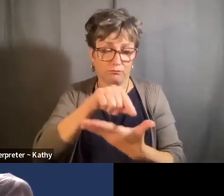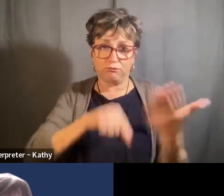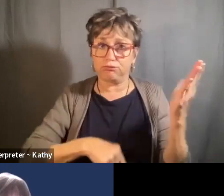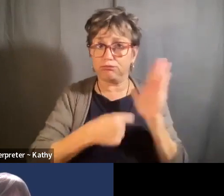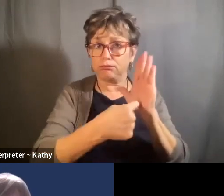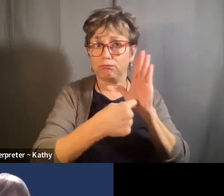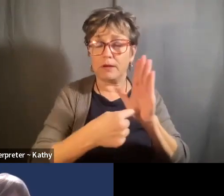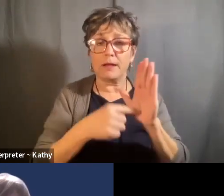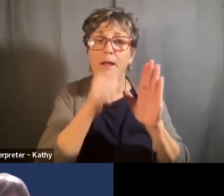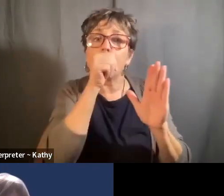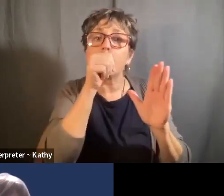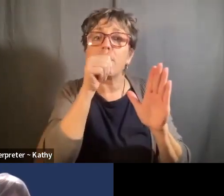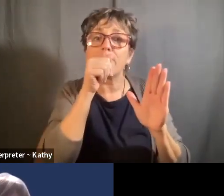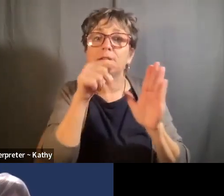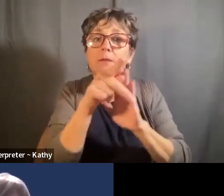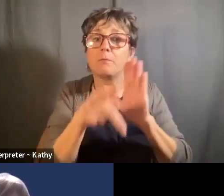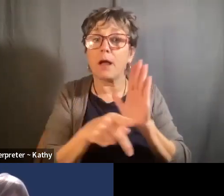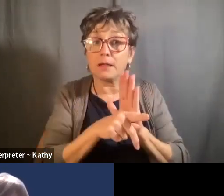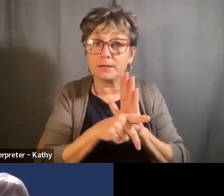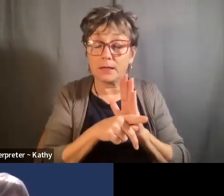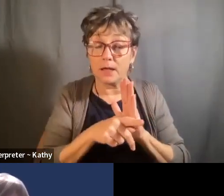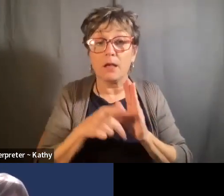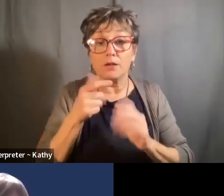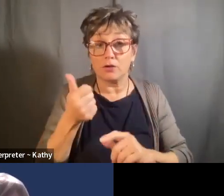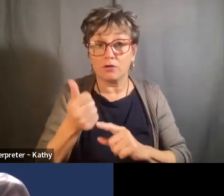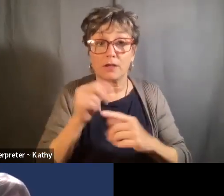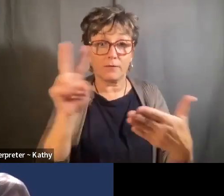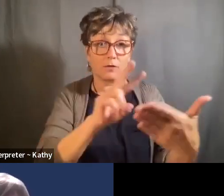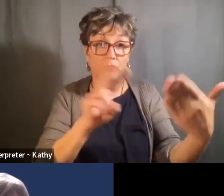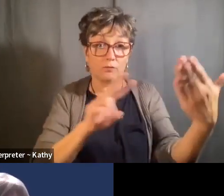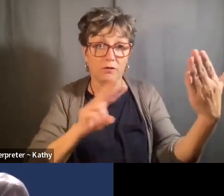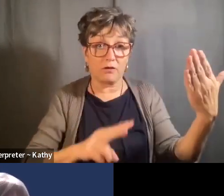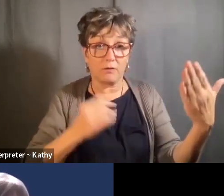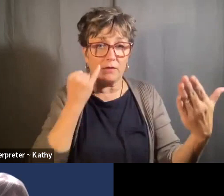don't see the answers to your questions please let us know and we we will provide more detail